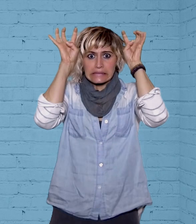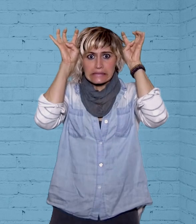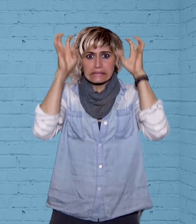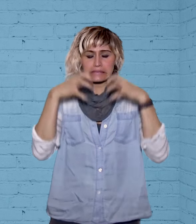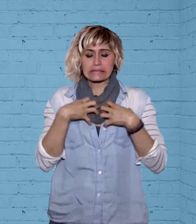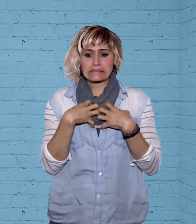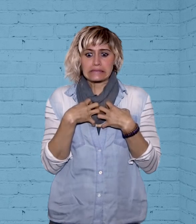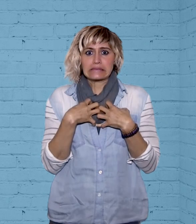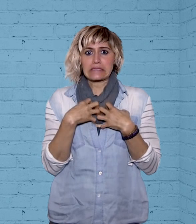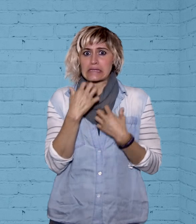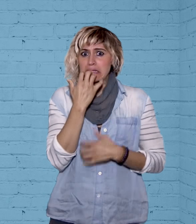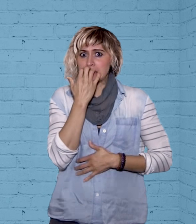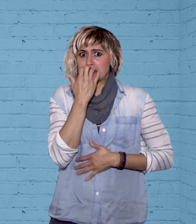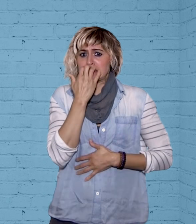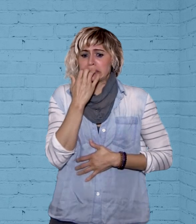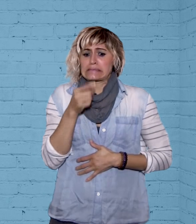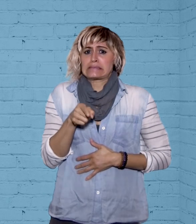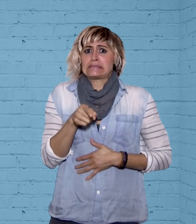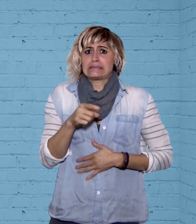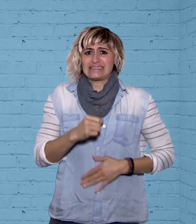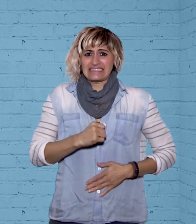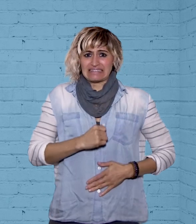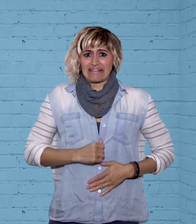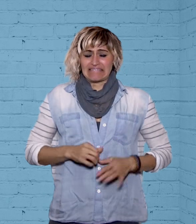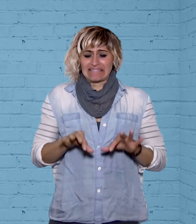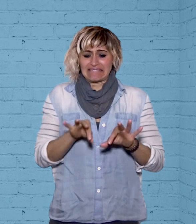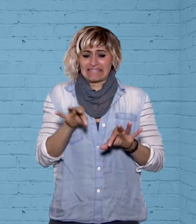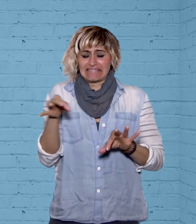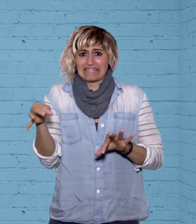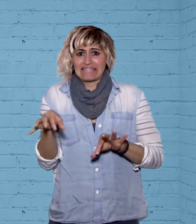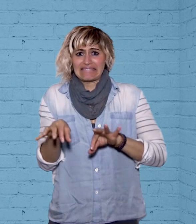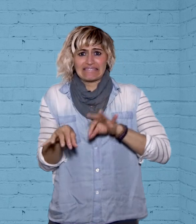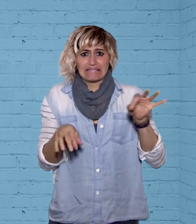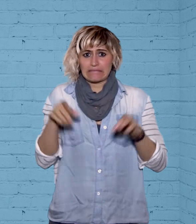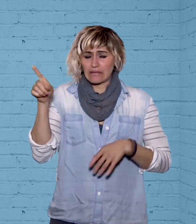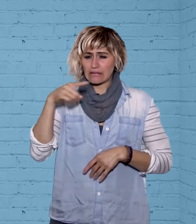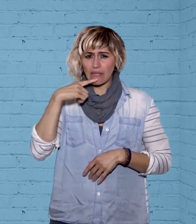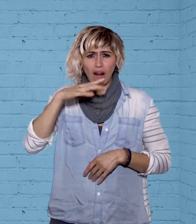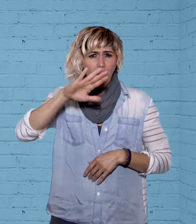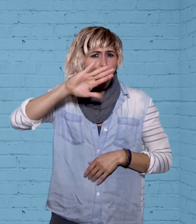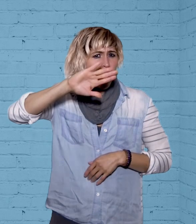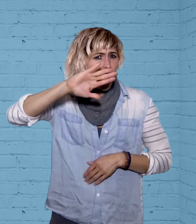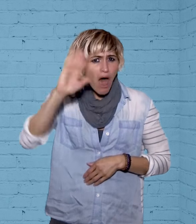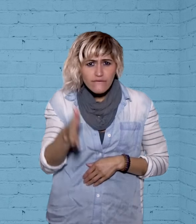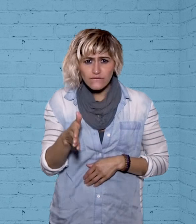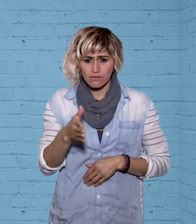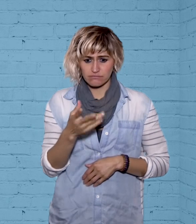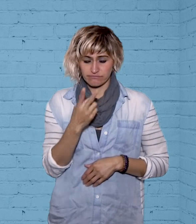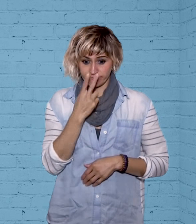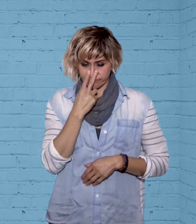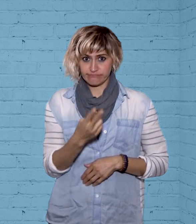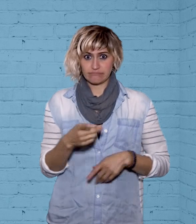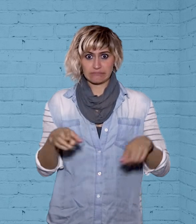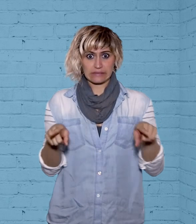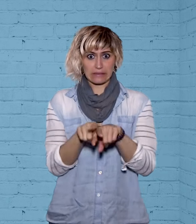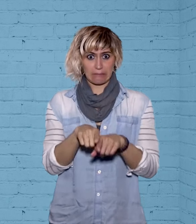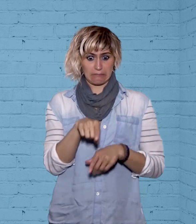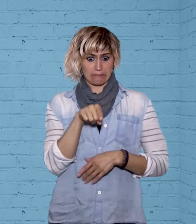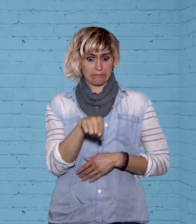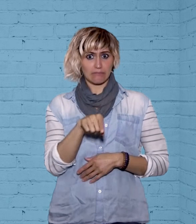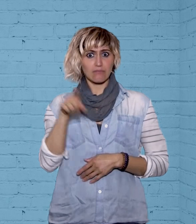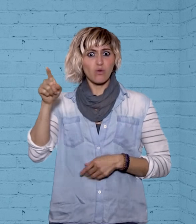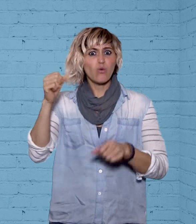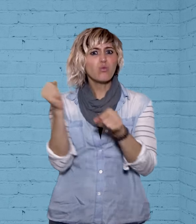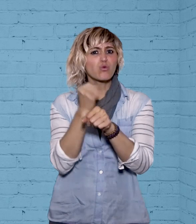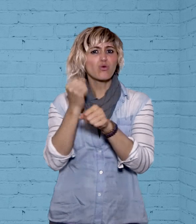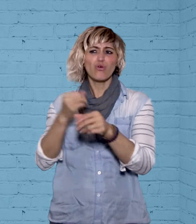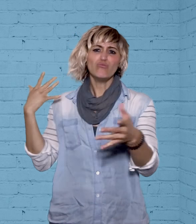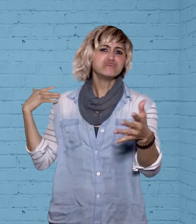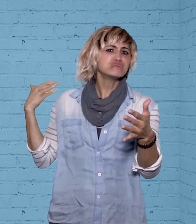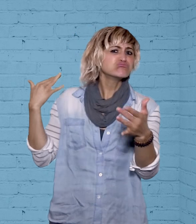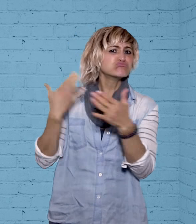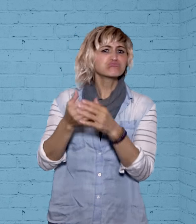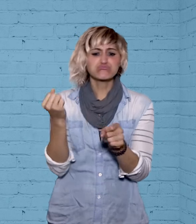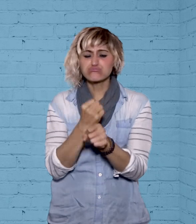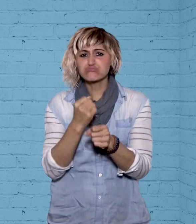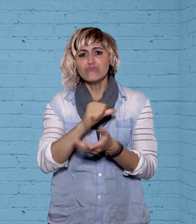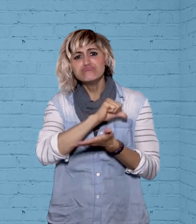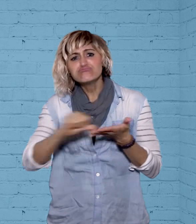was very unnerving to do the surgery and